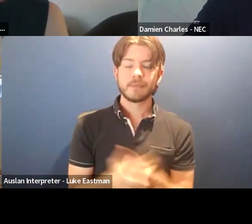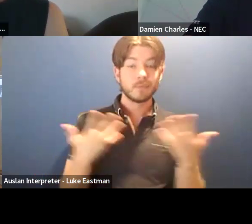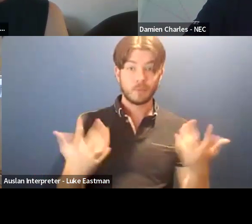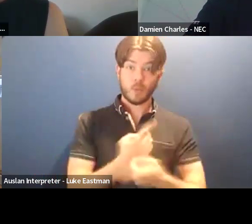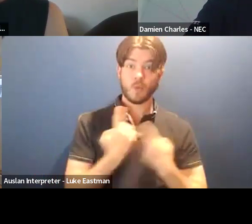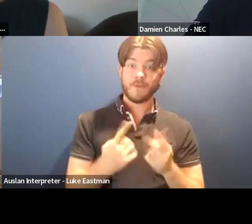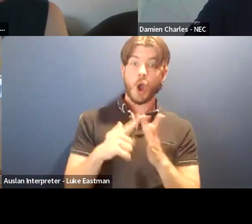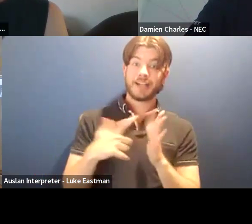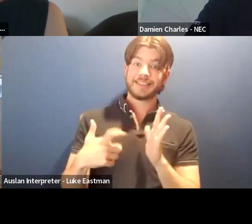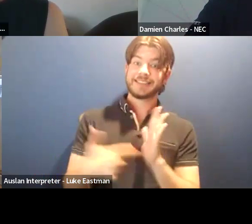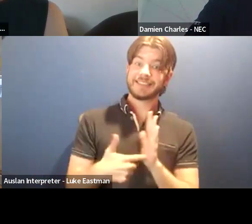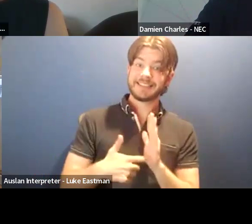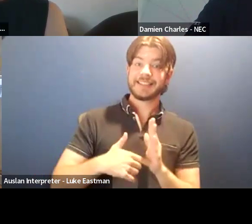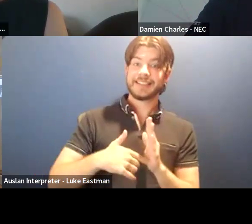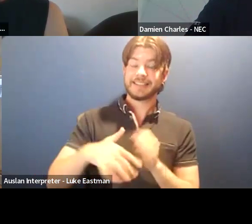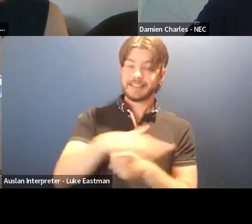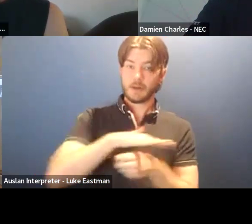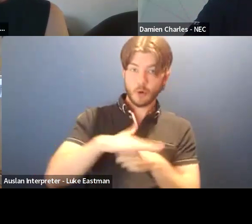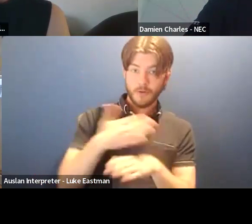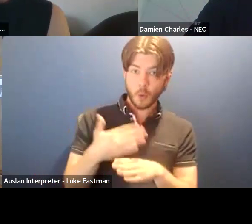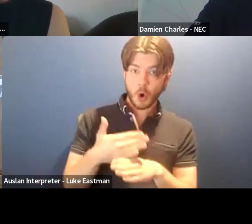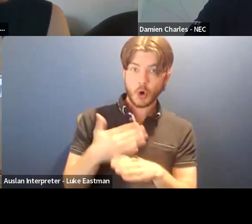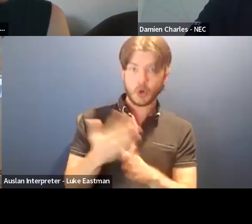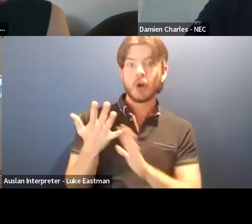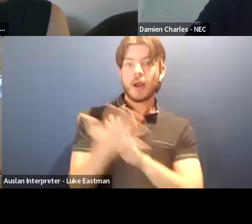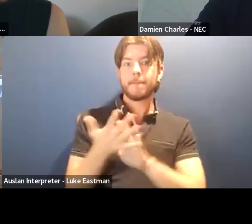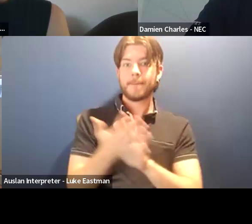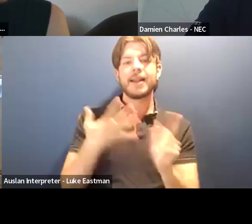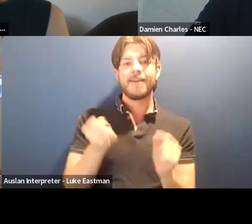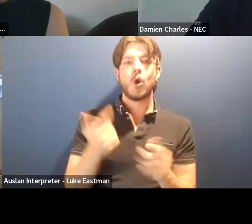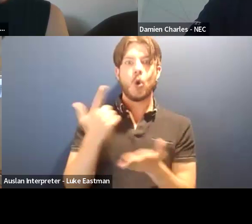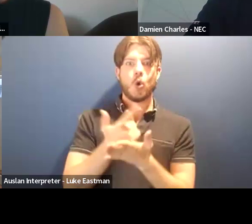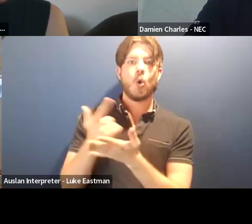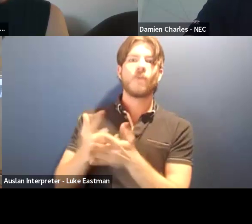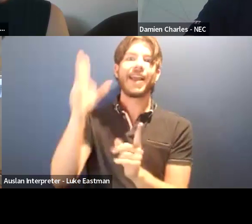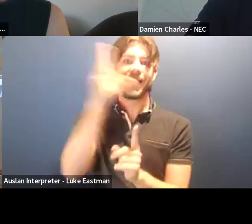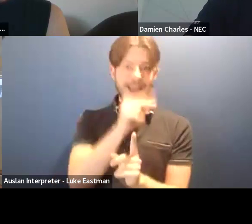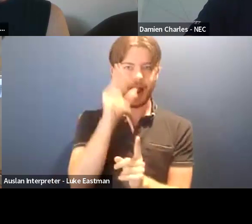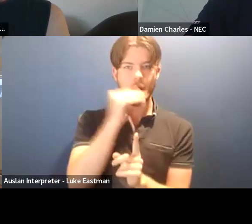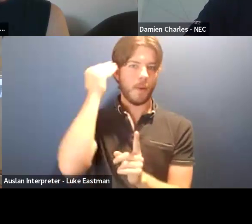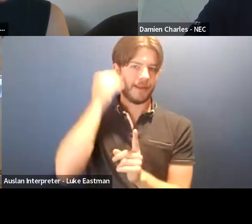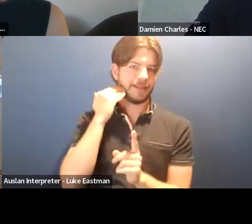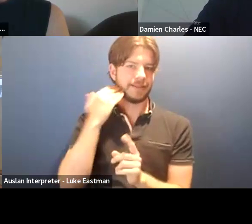have a low proportion of particip pation from women and young women entering our workforce and these are